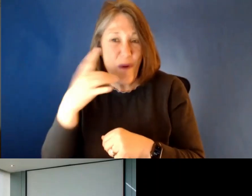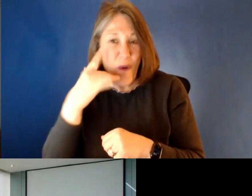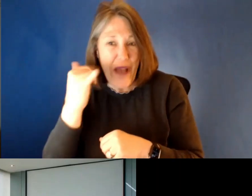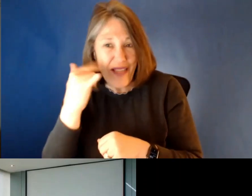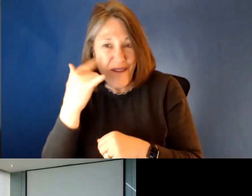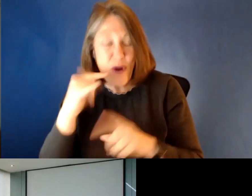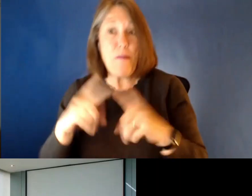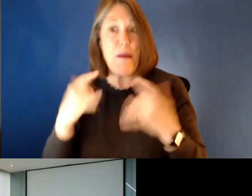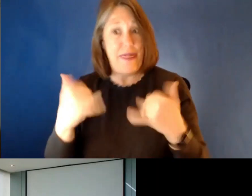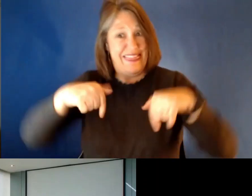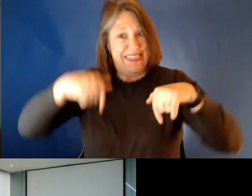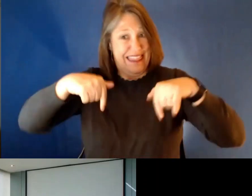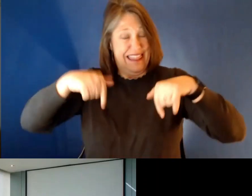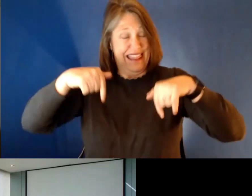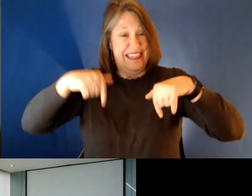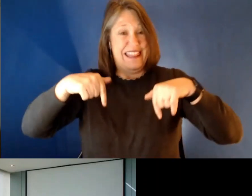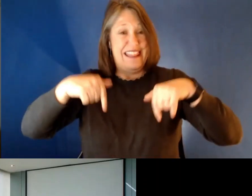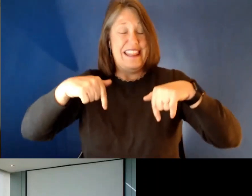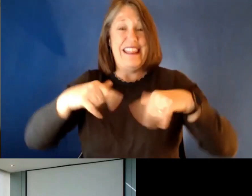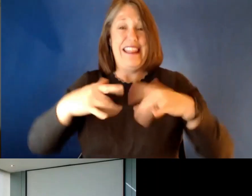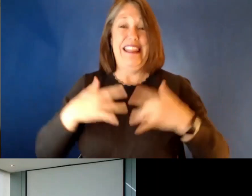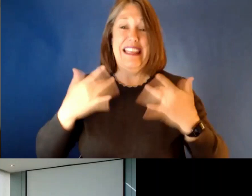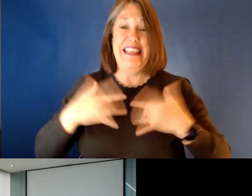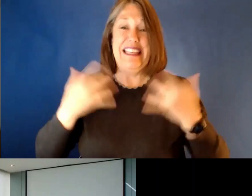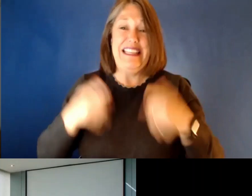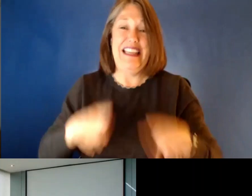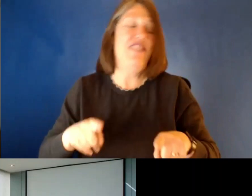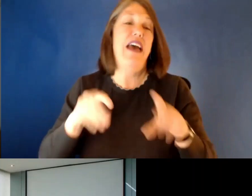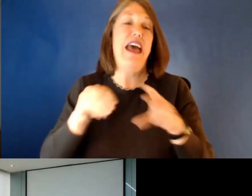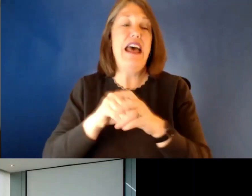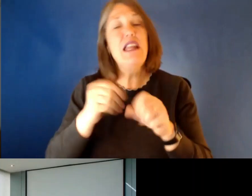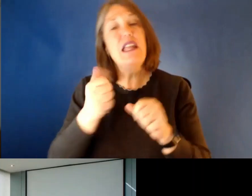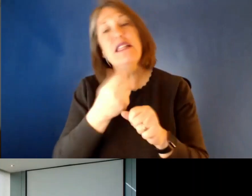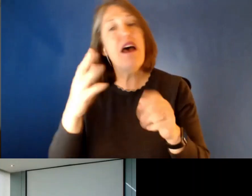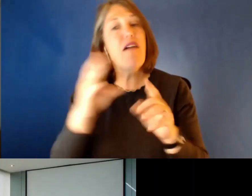event 06:09:15 , in a series of orientations ramping